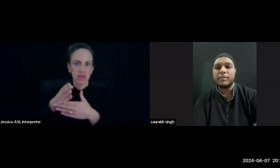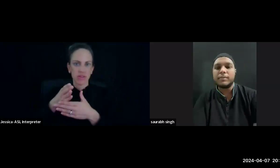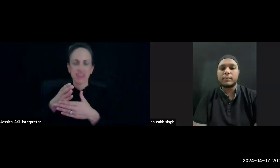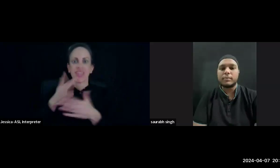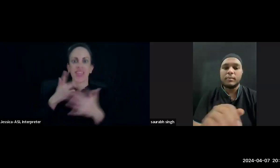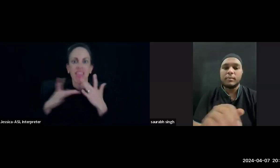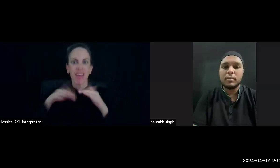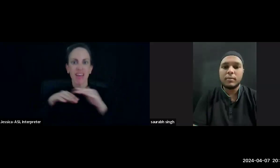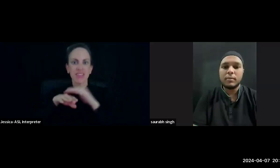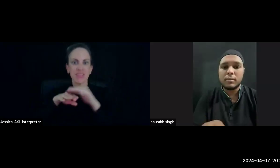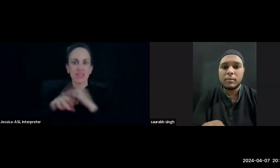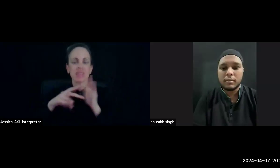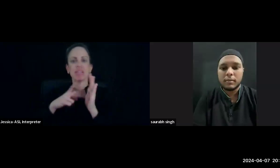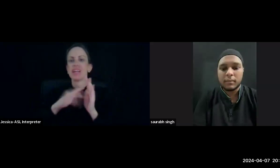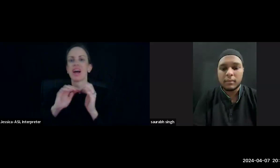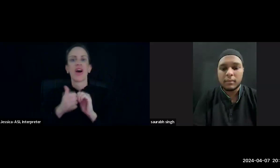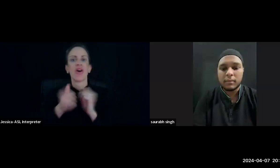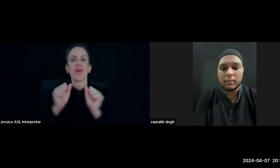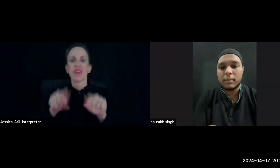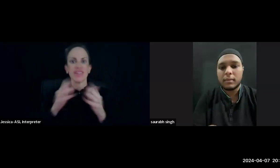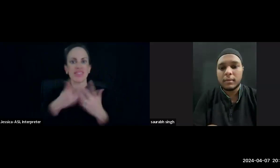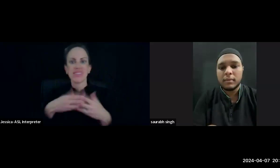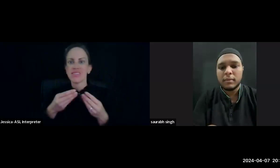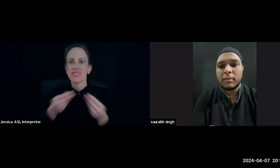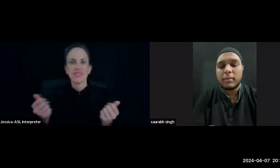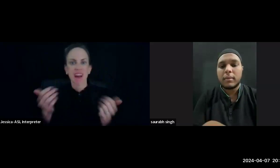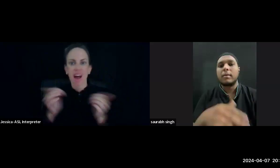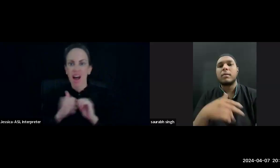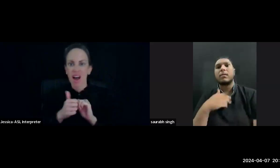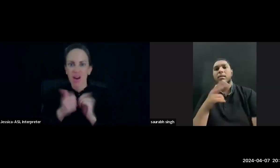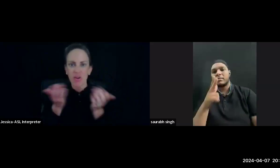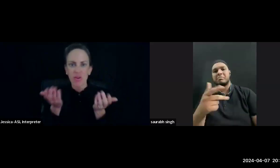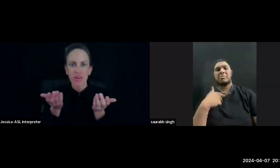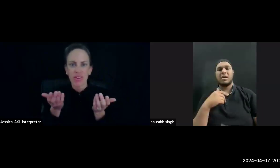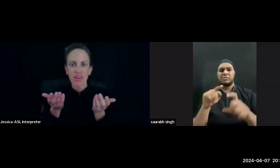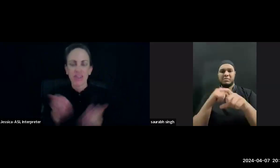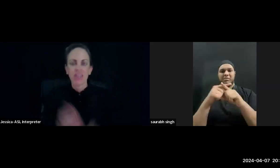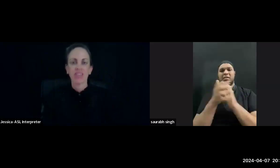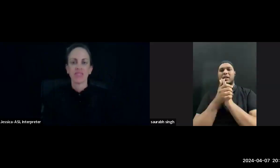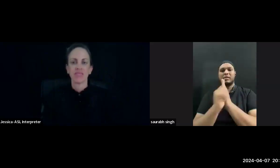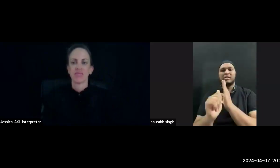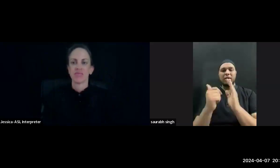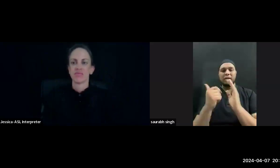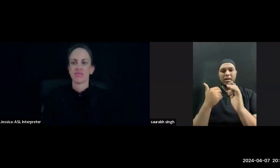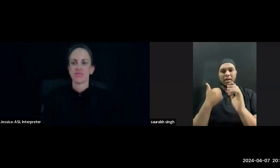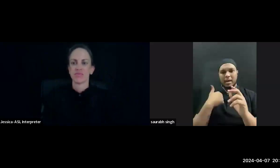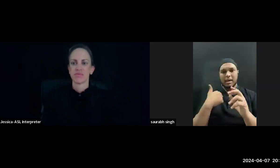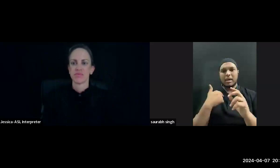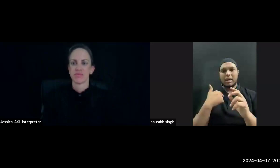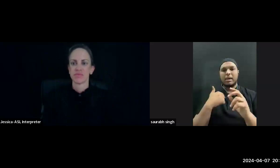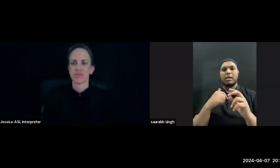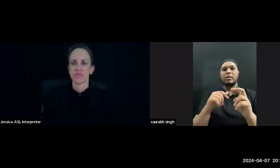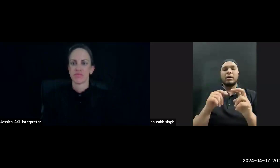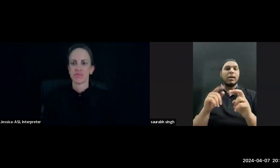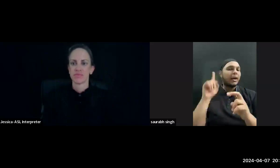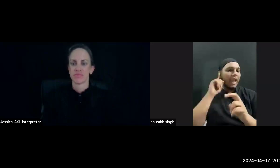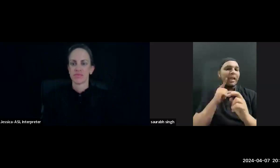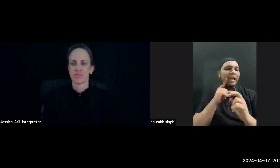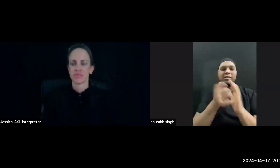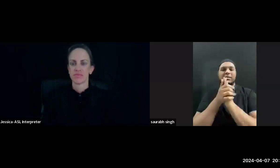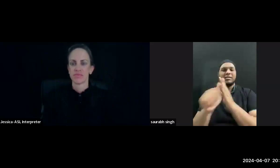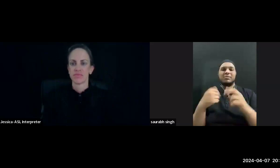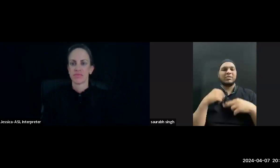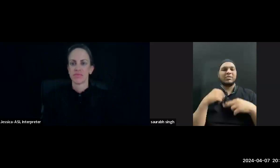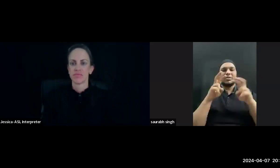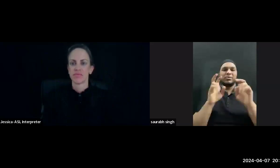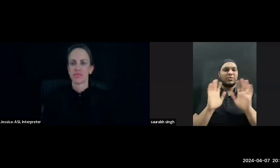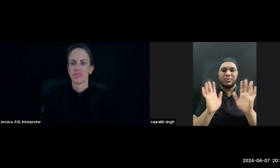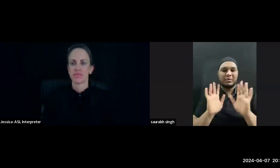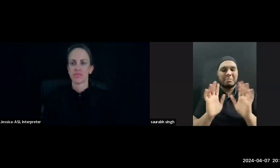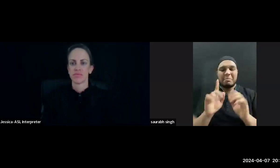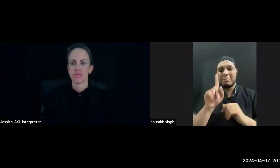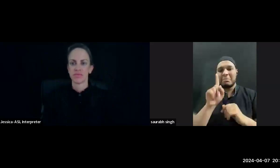[Dr Kumar speaking] okay uh I'm not expert uh uh in hearing disability per se okay but I know that if you